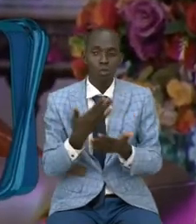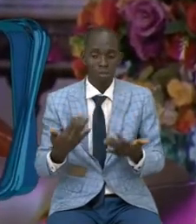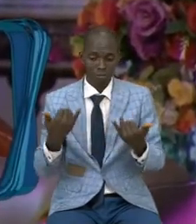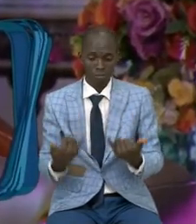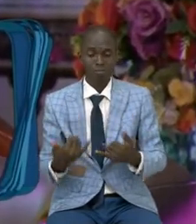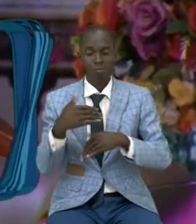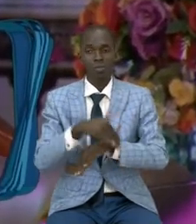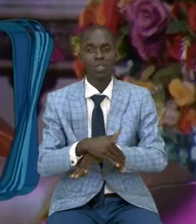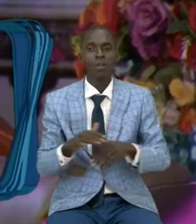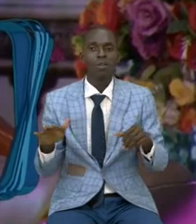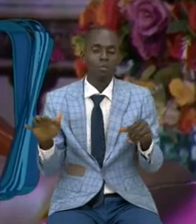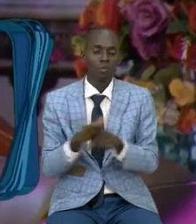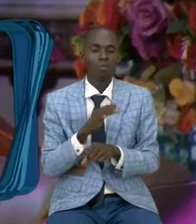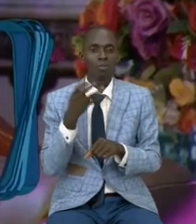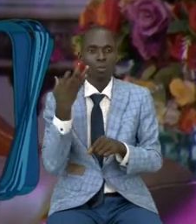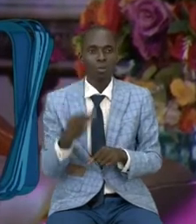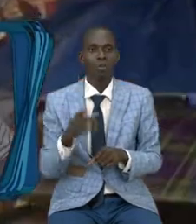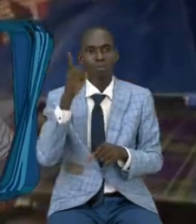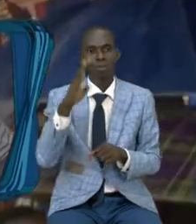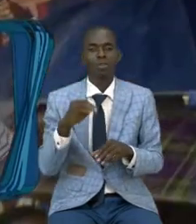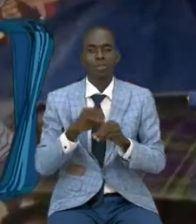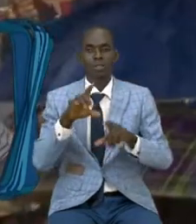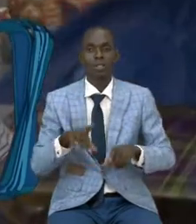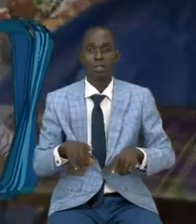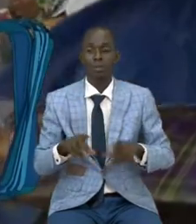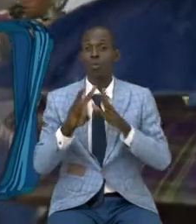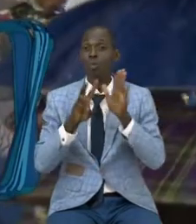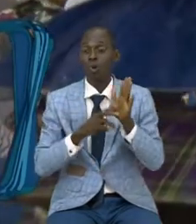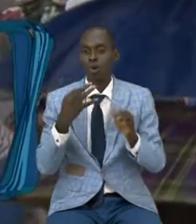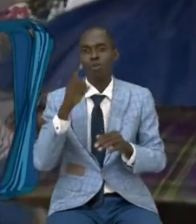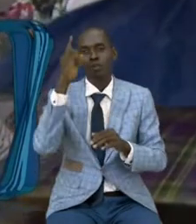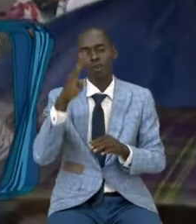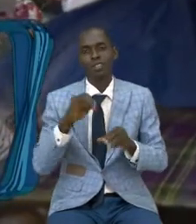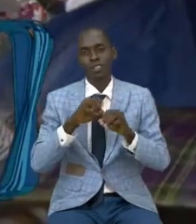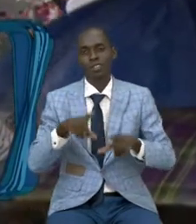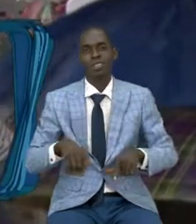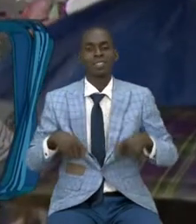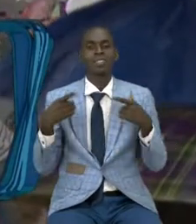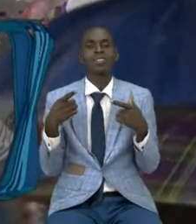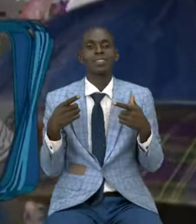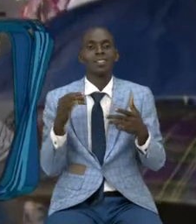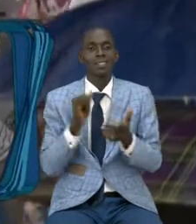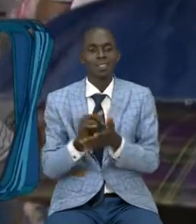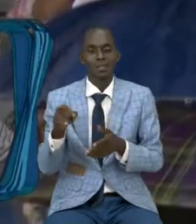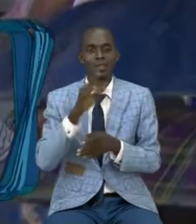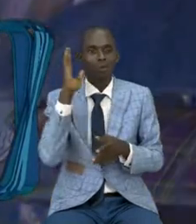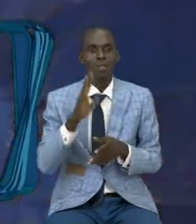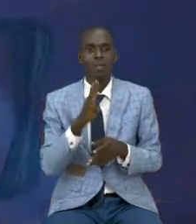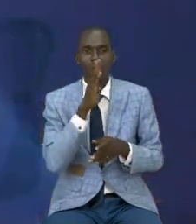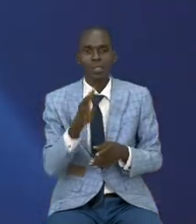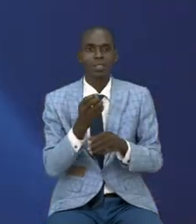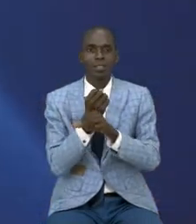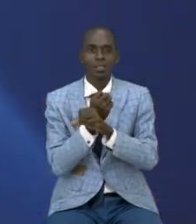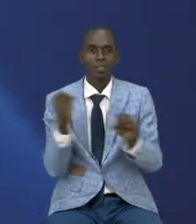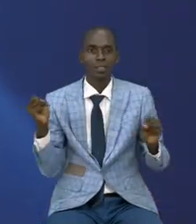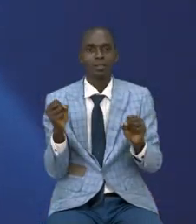will of god in your life that he should abstain from fornication the lord will do it tonight